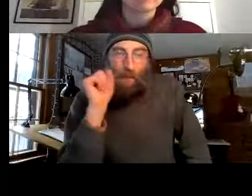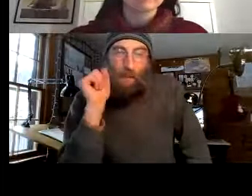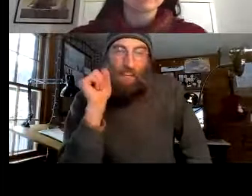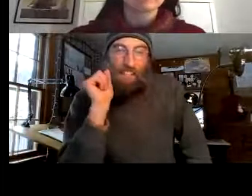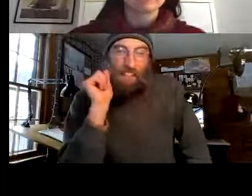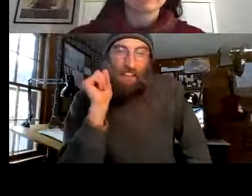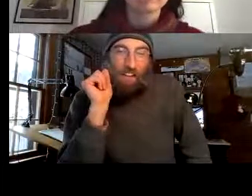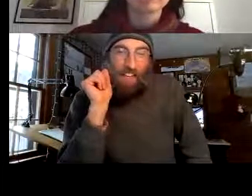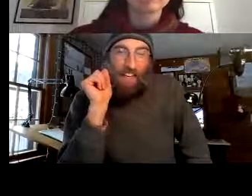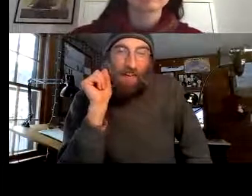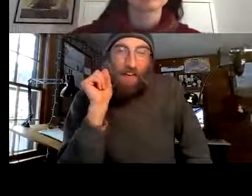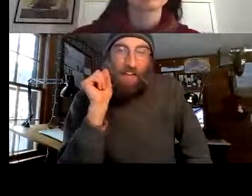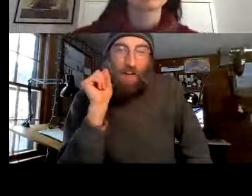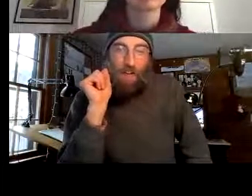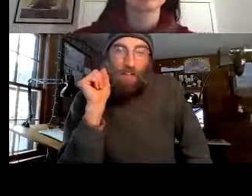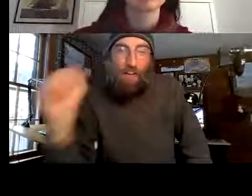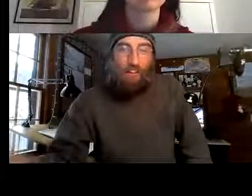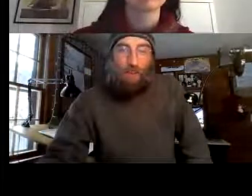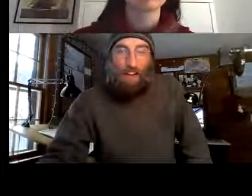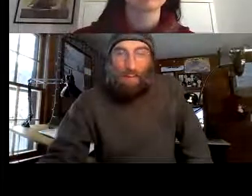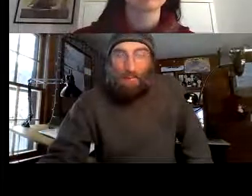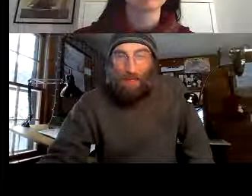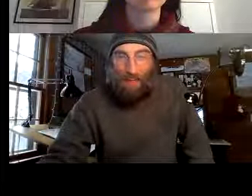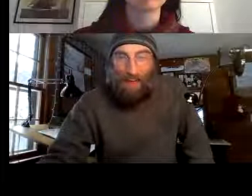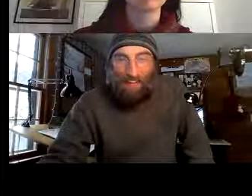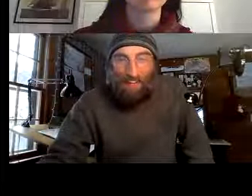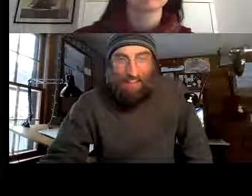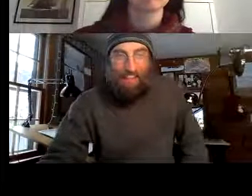"But it is dull today so I know the doctor will not give me a pass"--